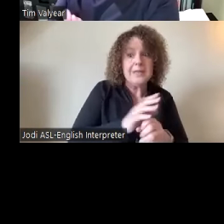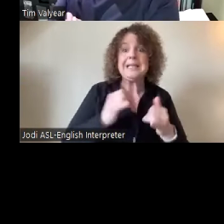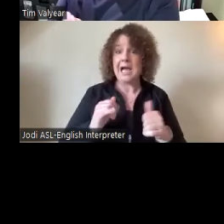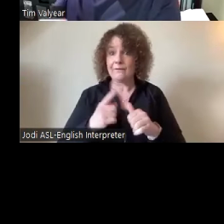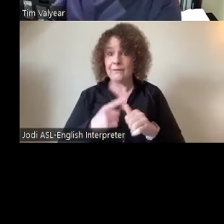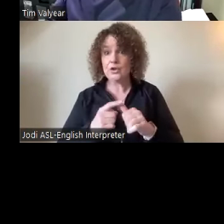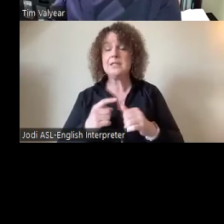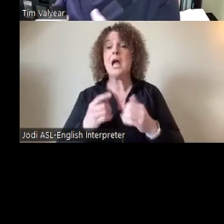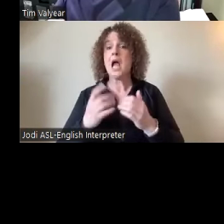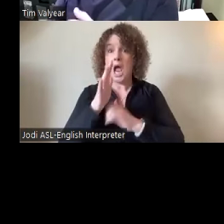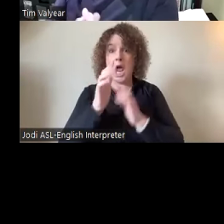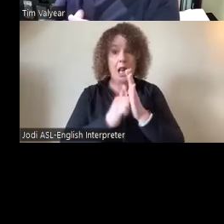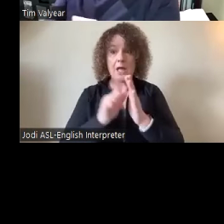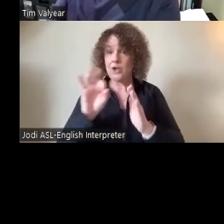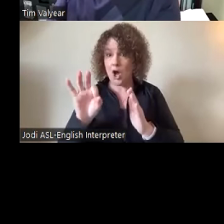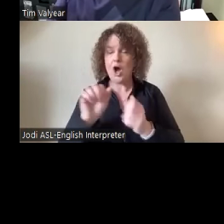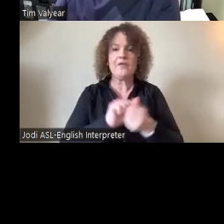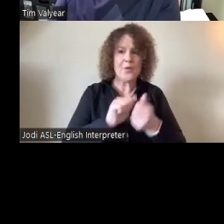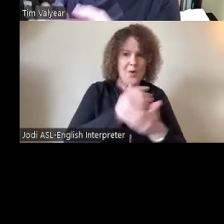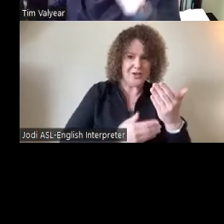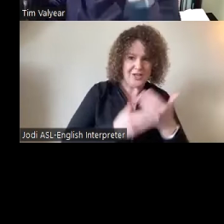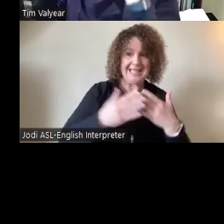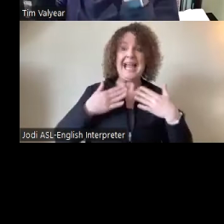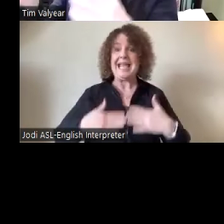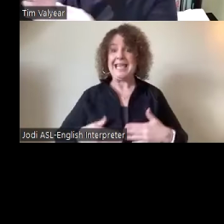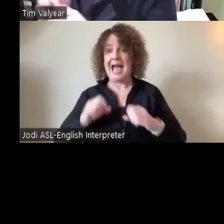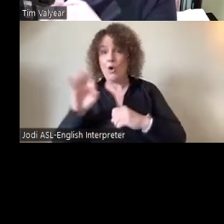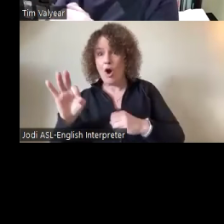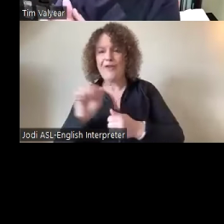gloves first, then her gown, then she washed her hands.